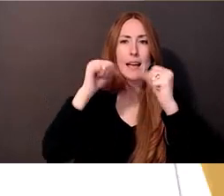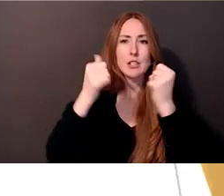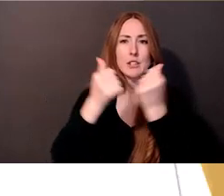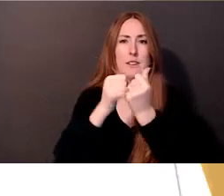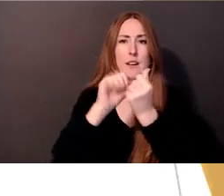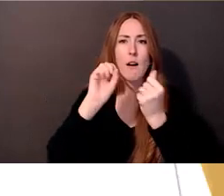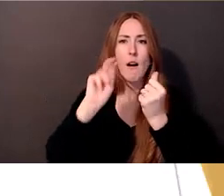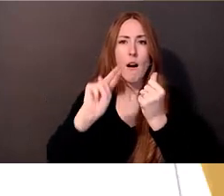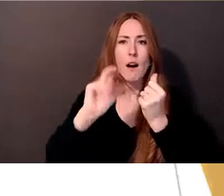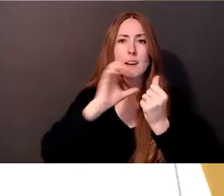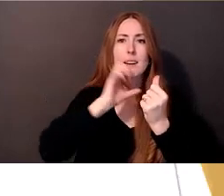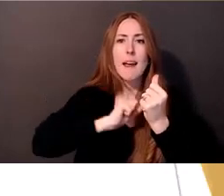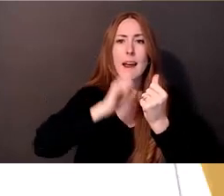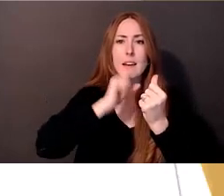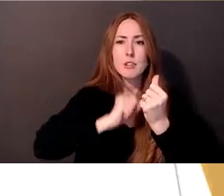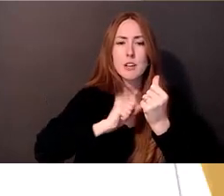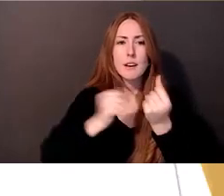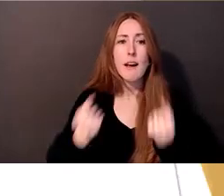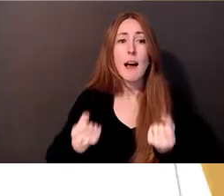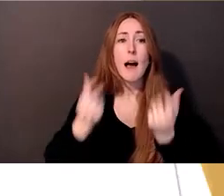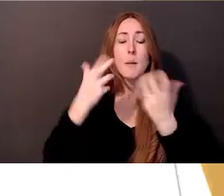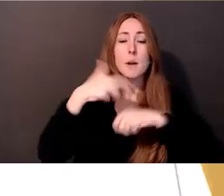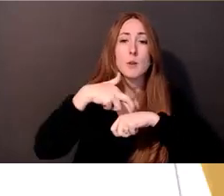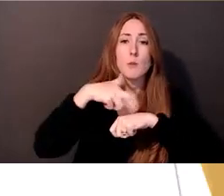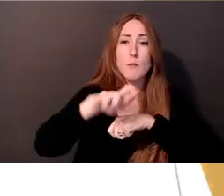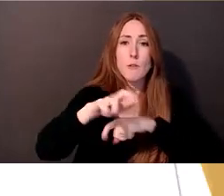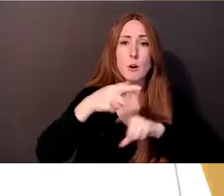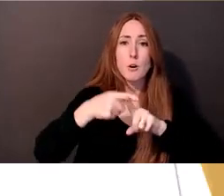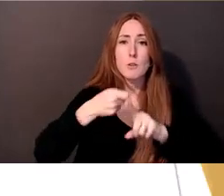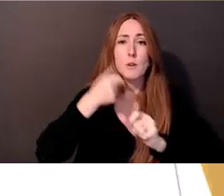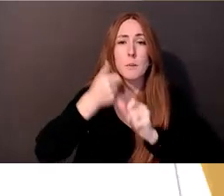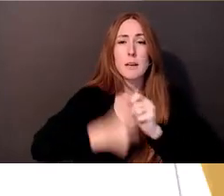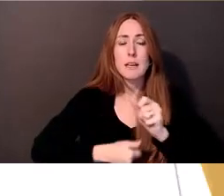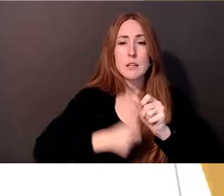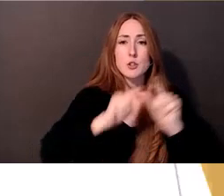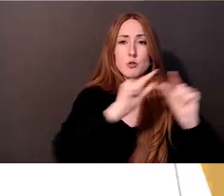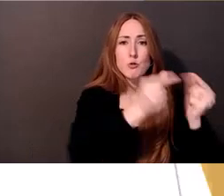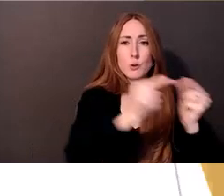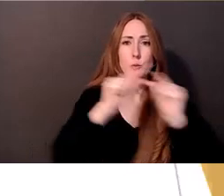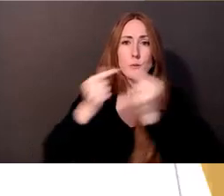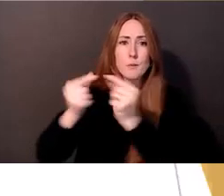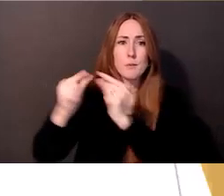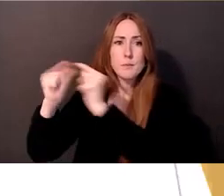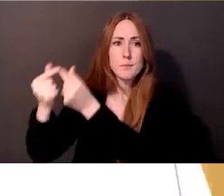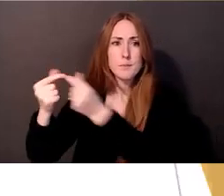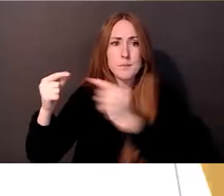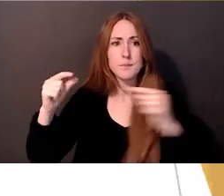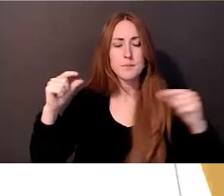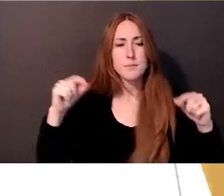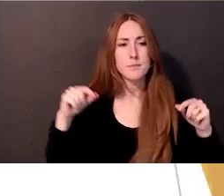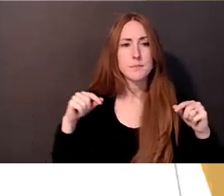that we've received from each of these groups. Next, we have the number of referrals who